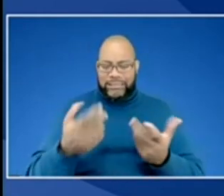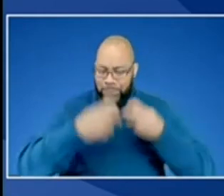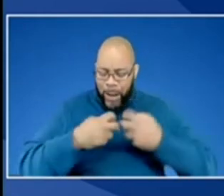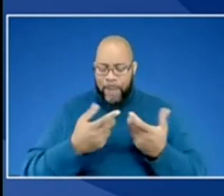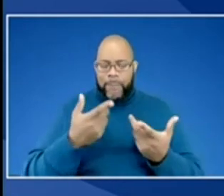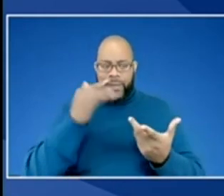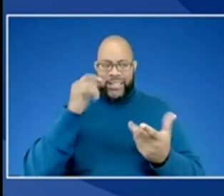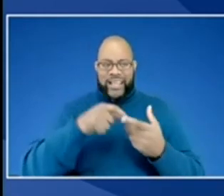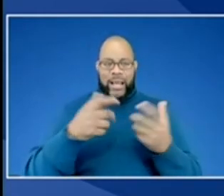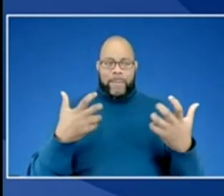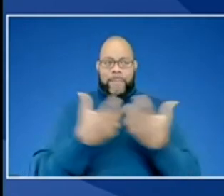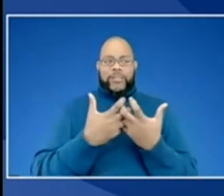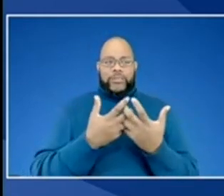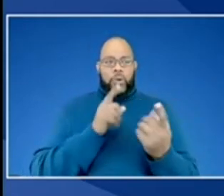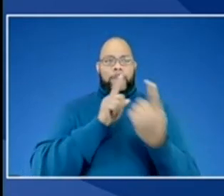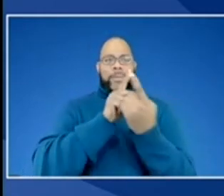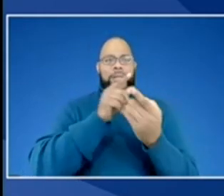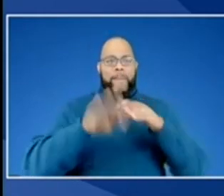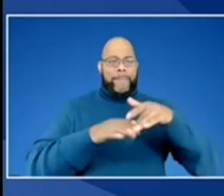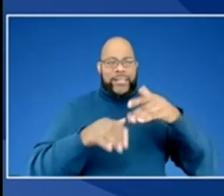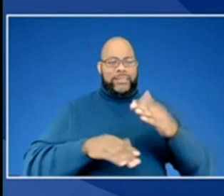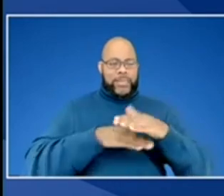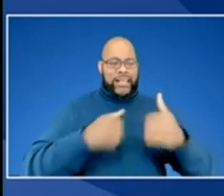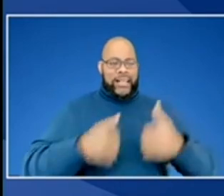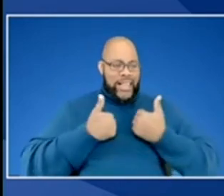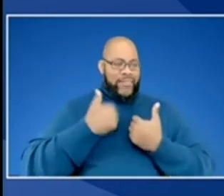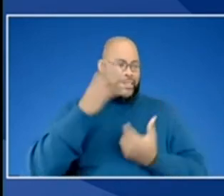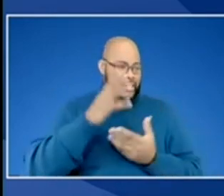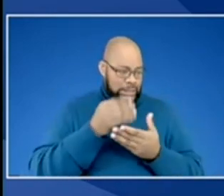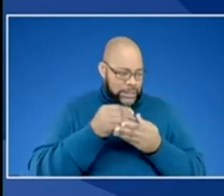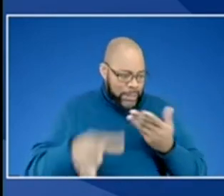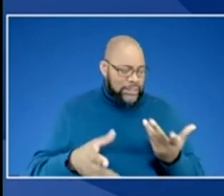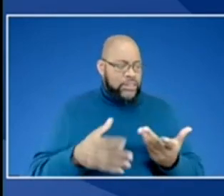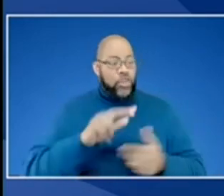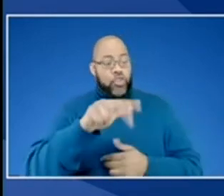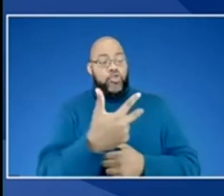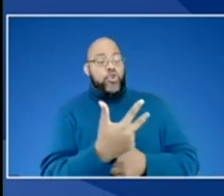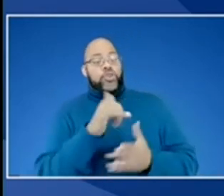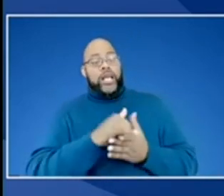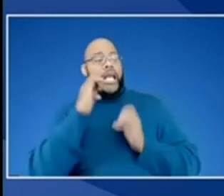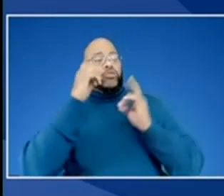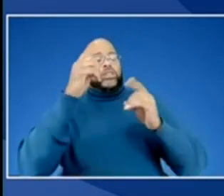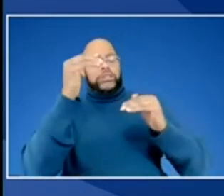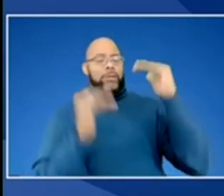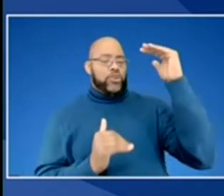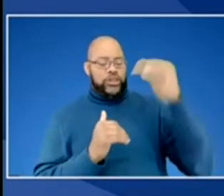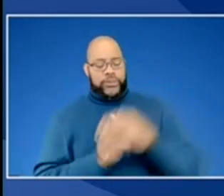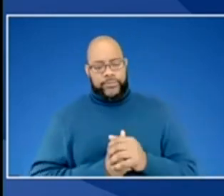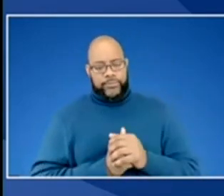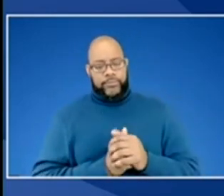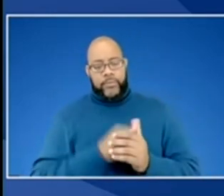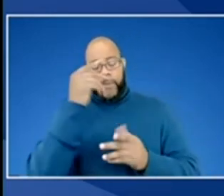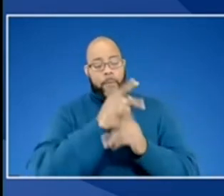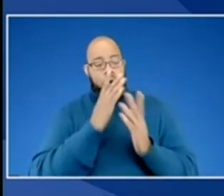expenses. The third example is educational disparities. Black borrowers may have